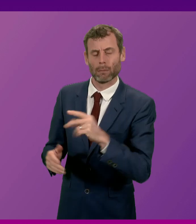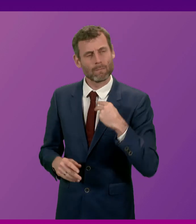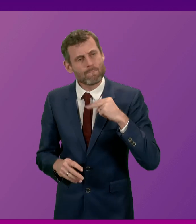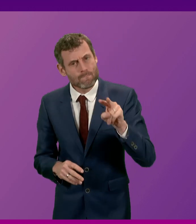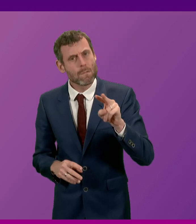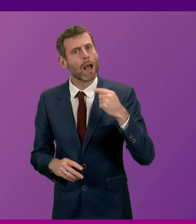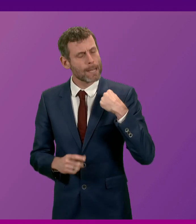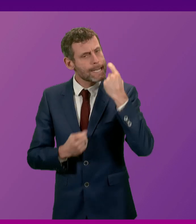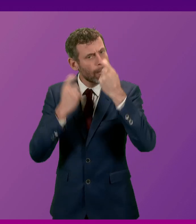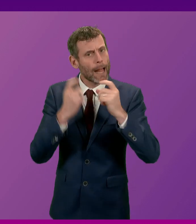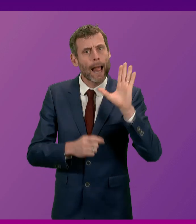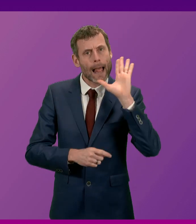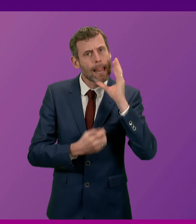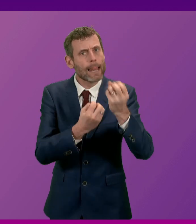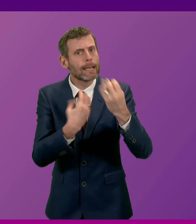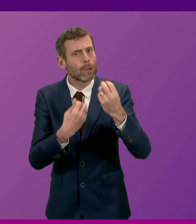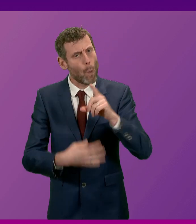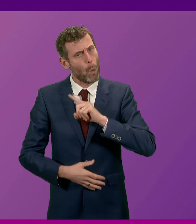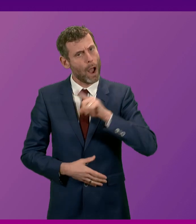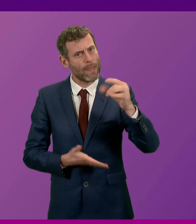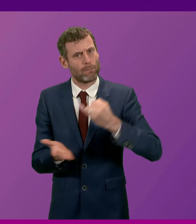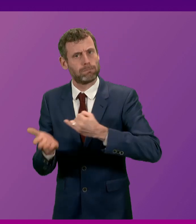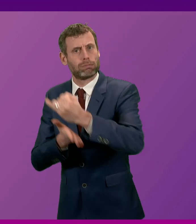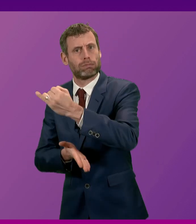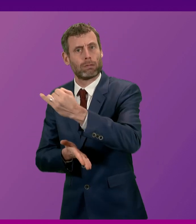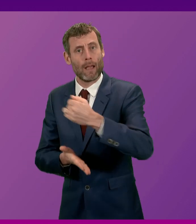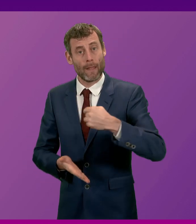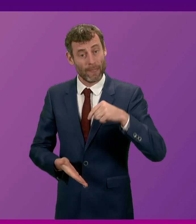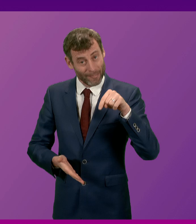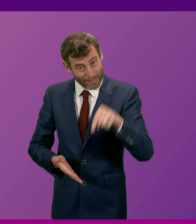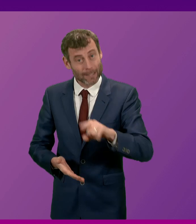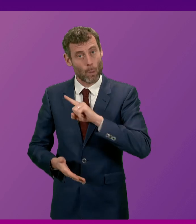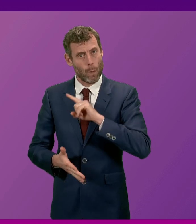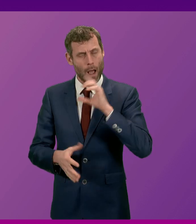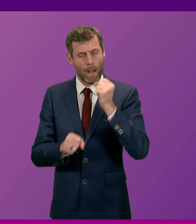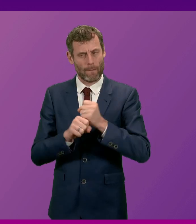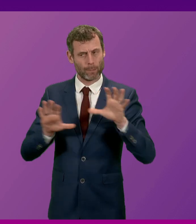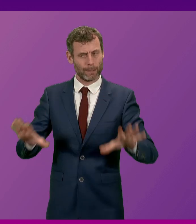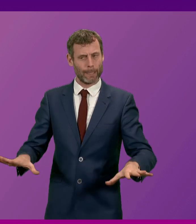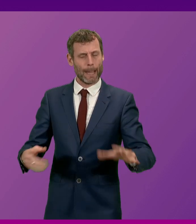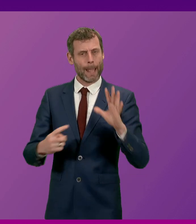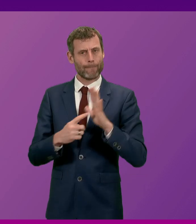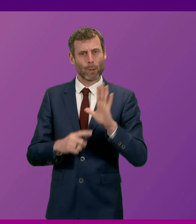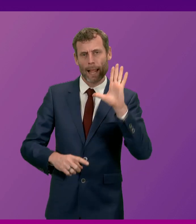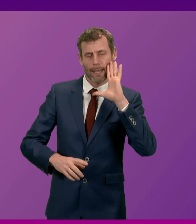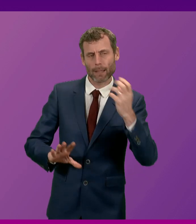Government is taking time to engage substantively on the national care service and to put in place